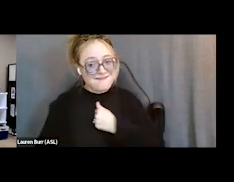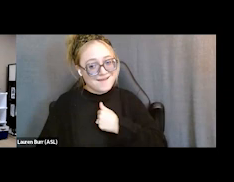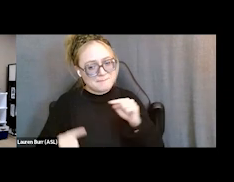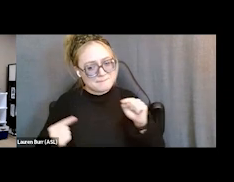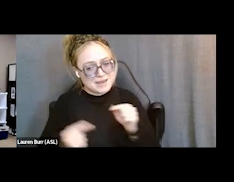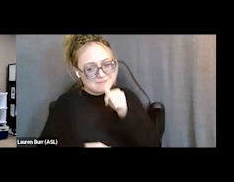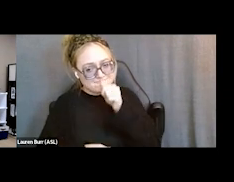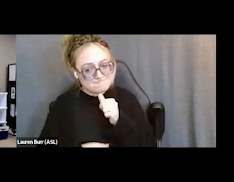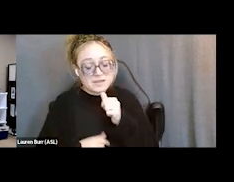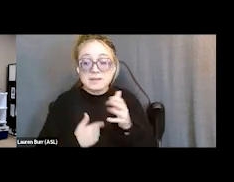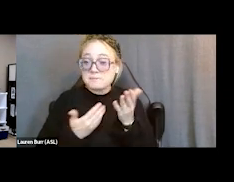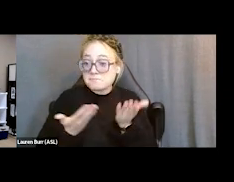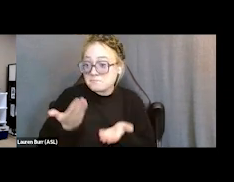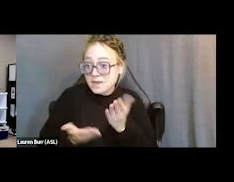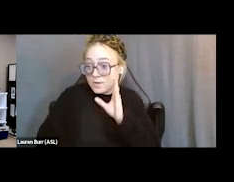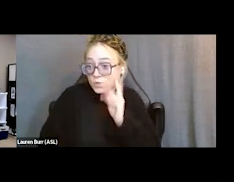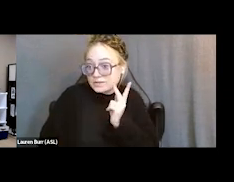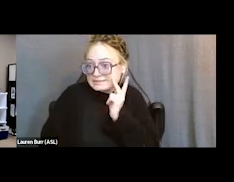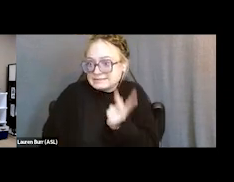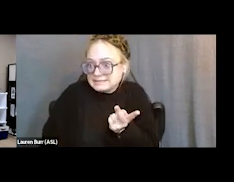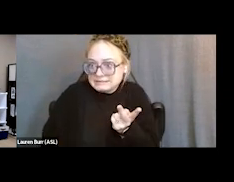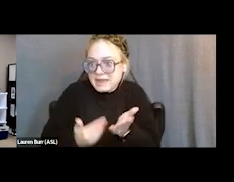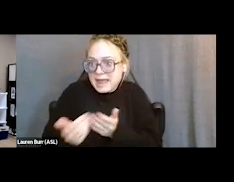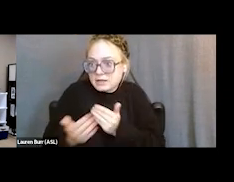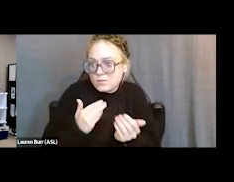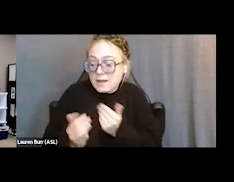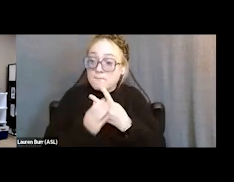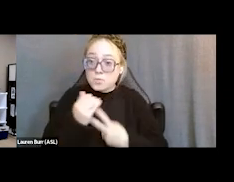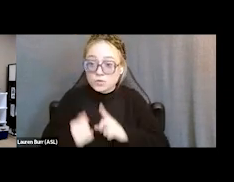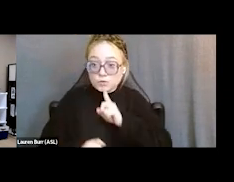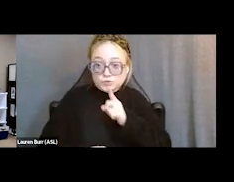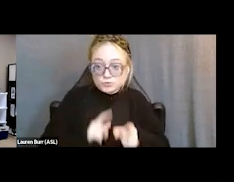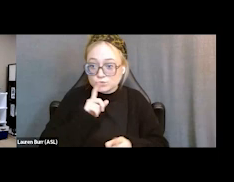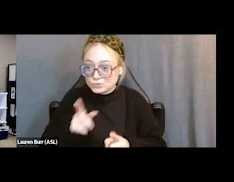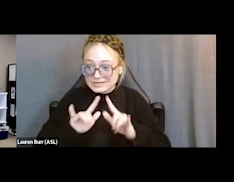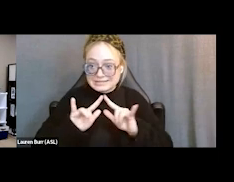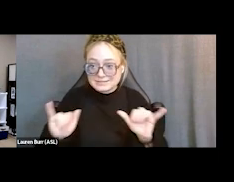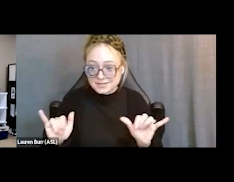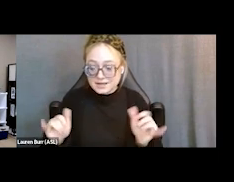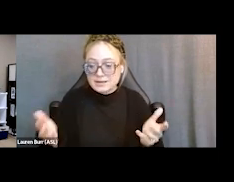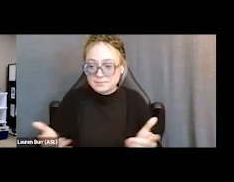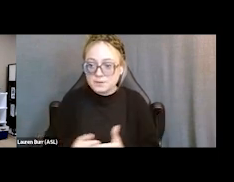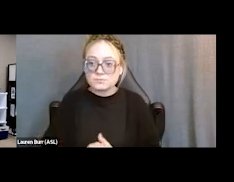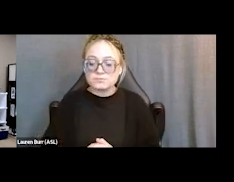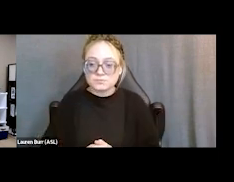in pain because both are true in that moment. Perhaps even more powerful is switching the statements